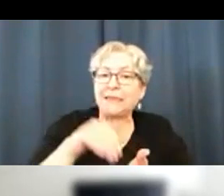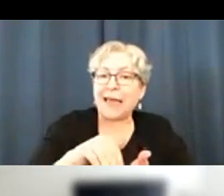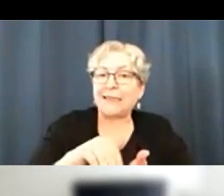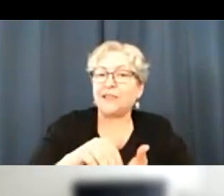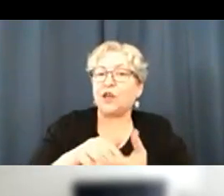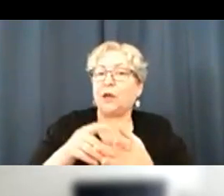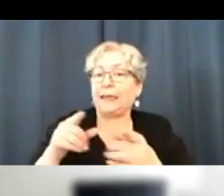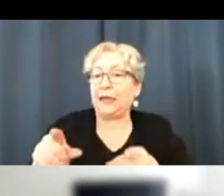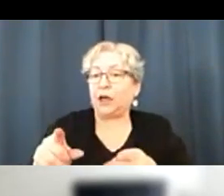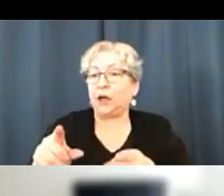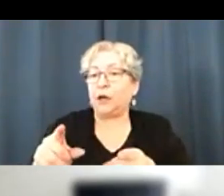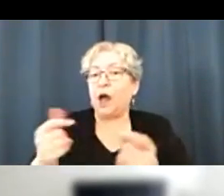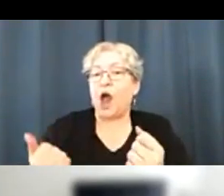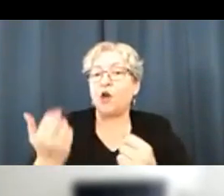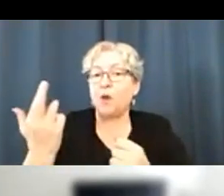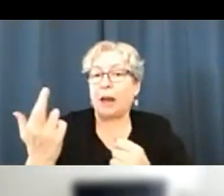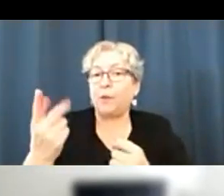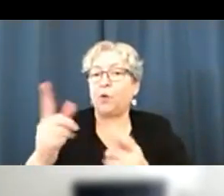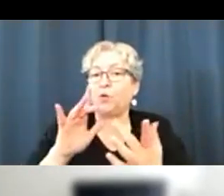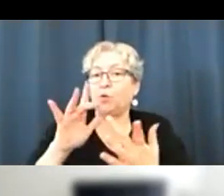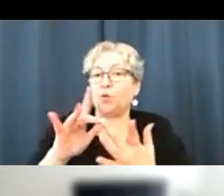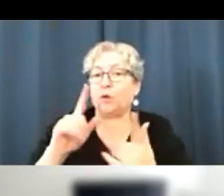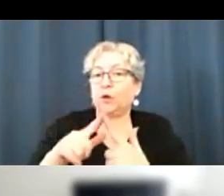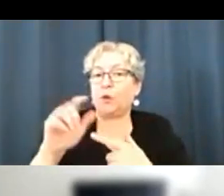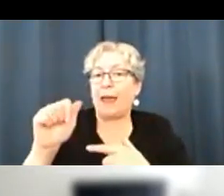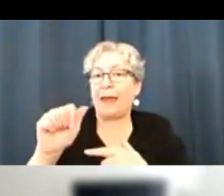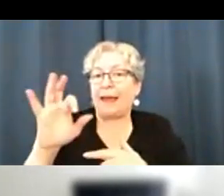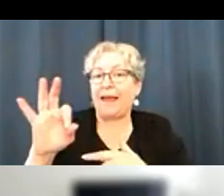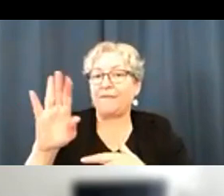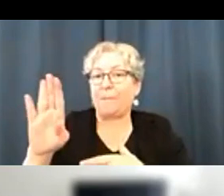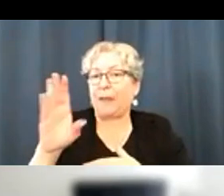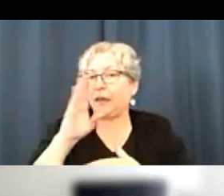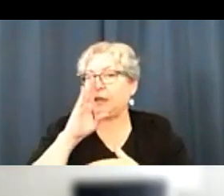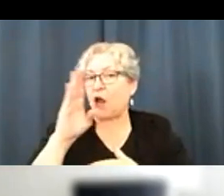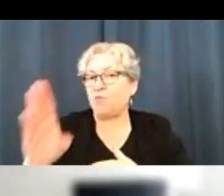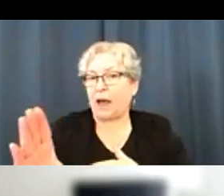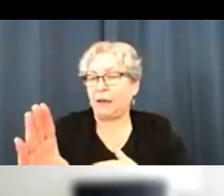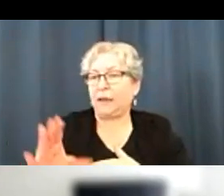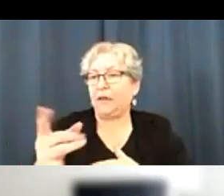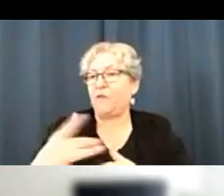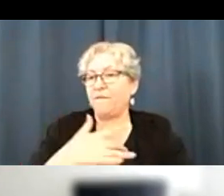that you reach out to AFB directly if you feel that you want